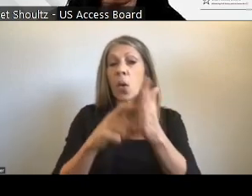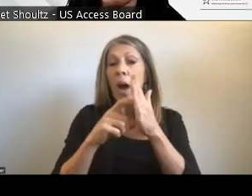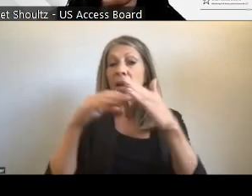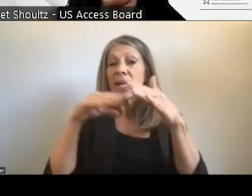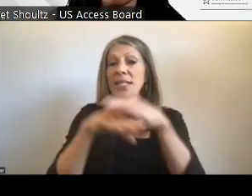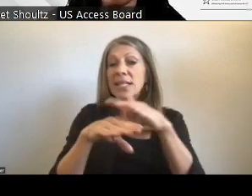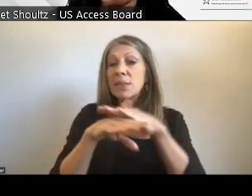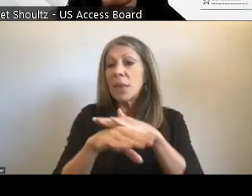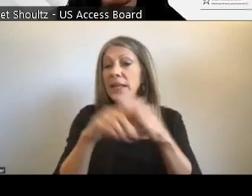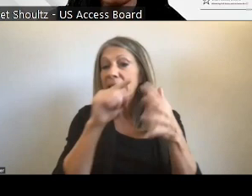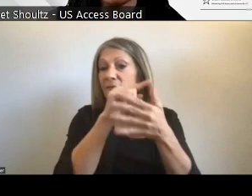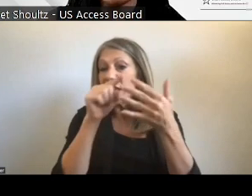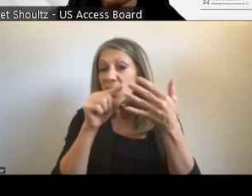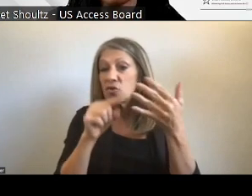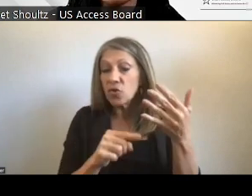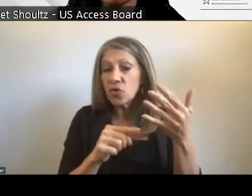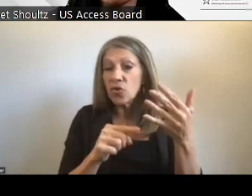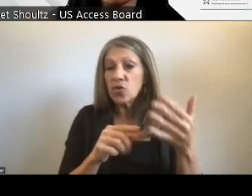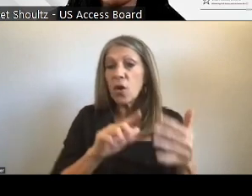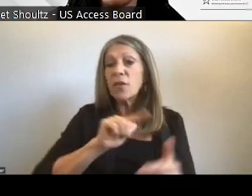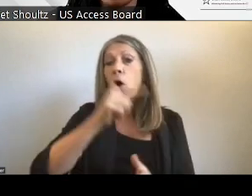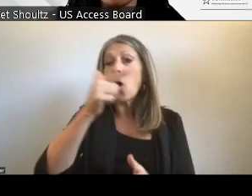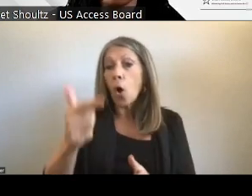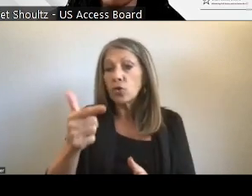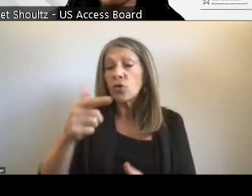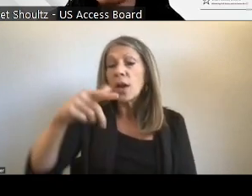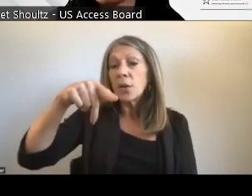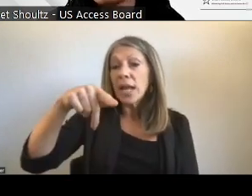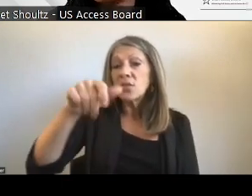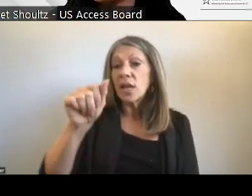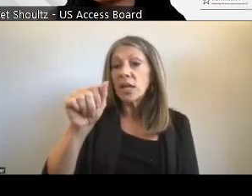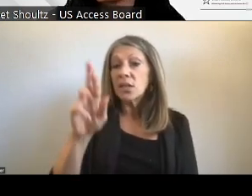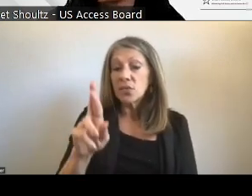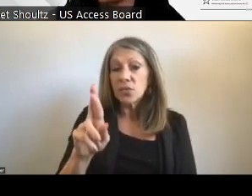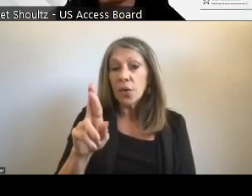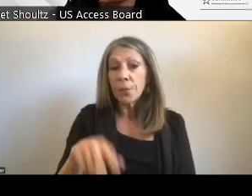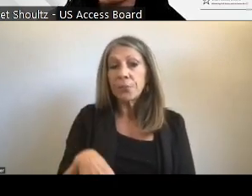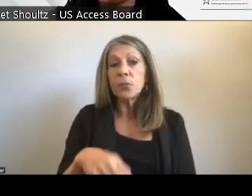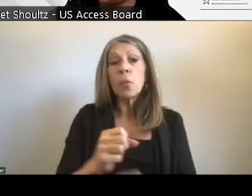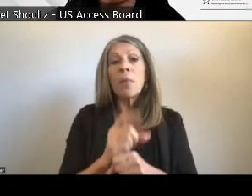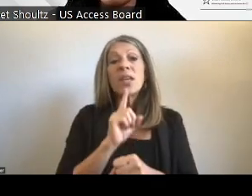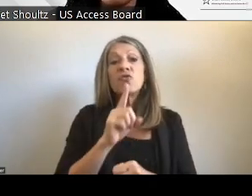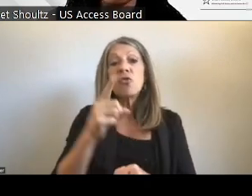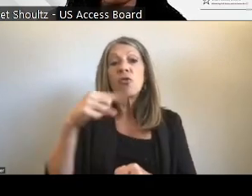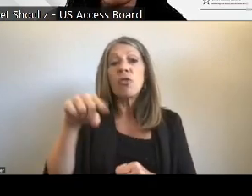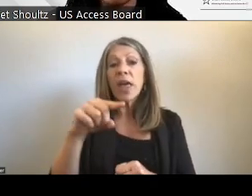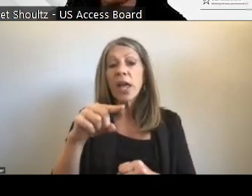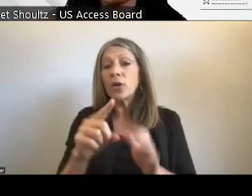features of an alternate pedestrian access route to ensure that they are detectable and